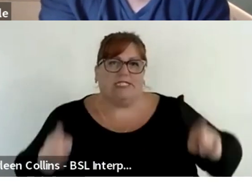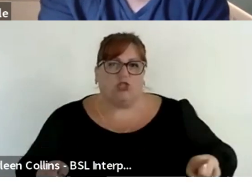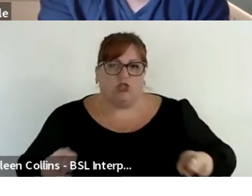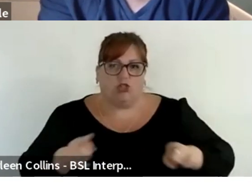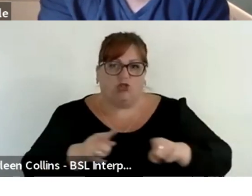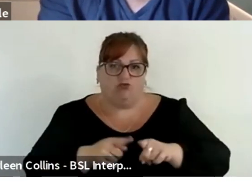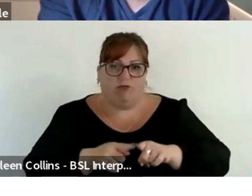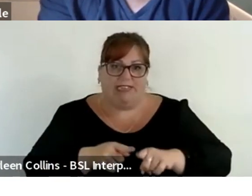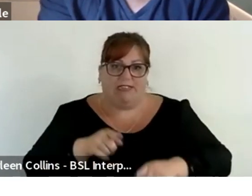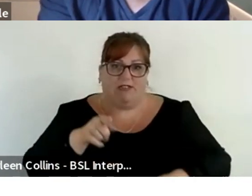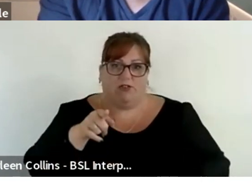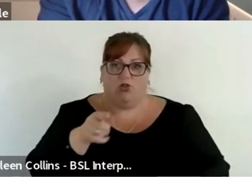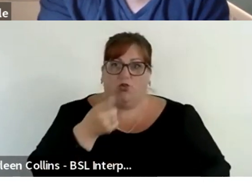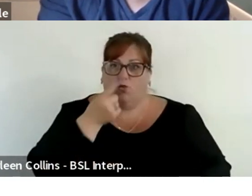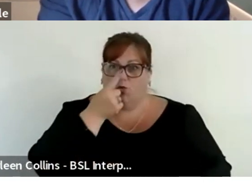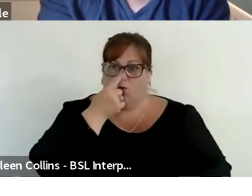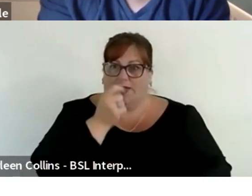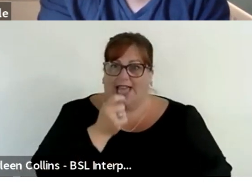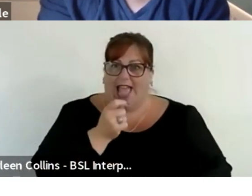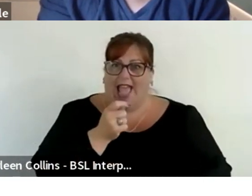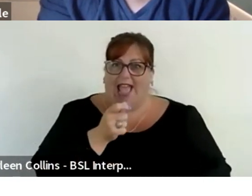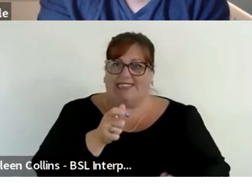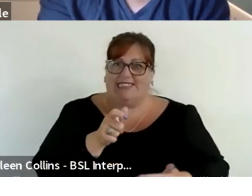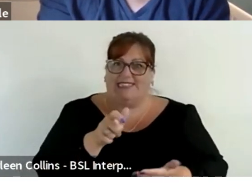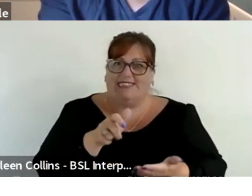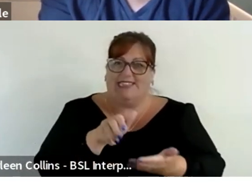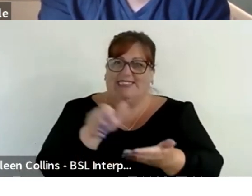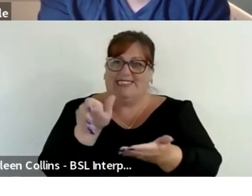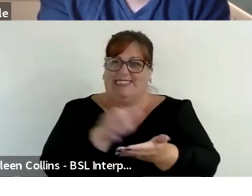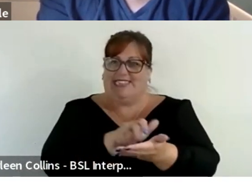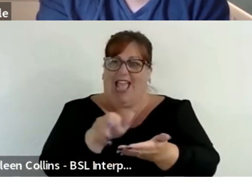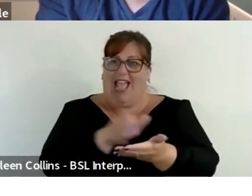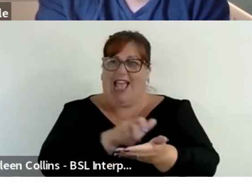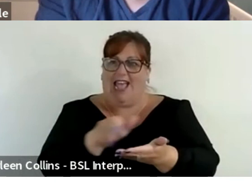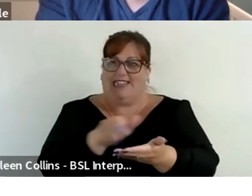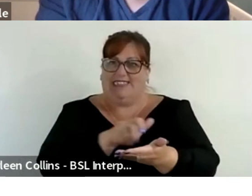can scan the bar code. Is it a QR code I think it's called.